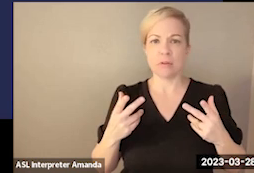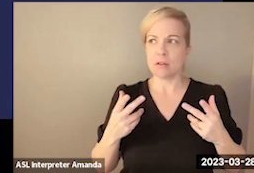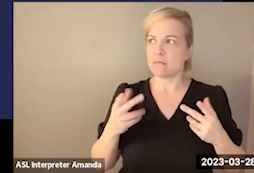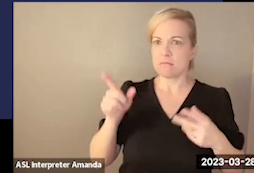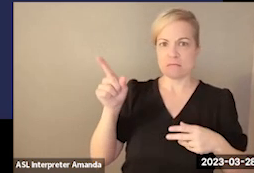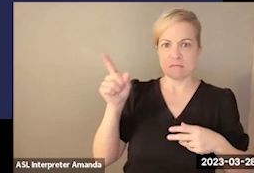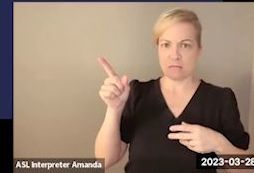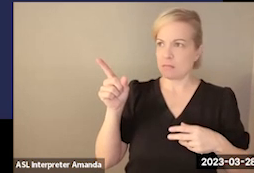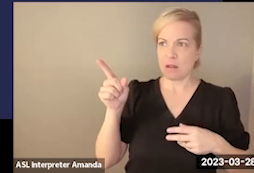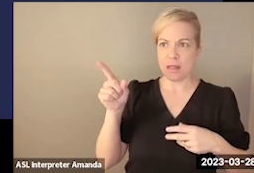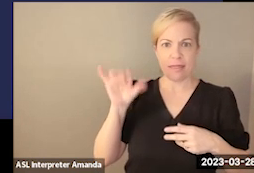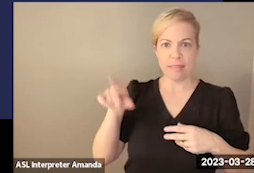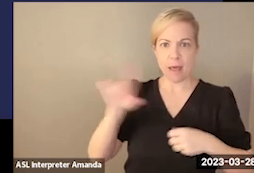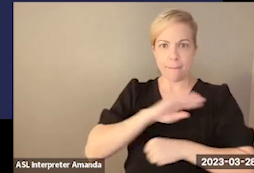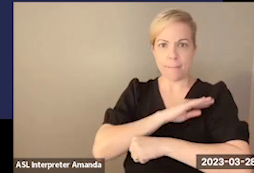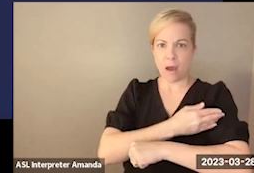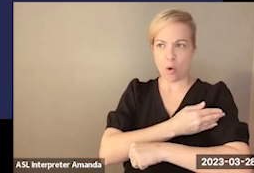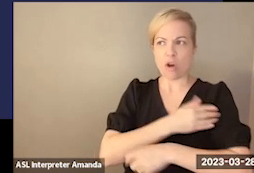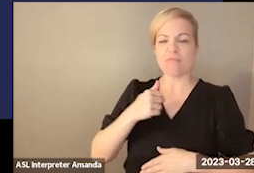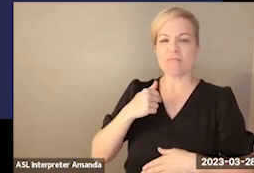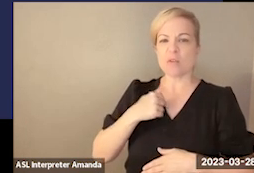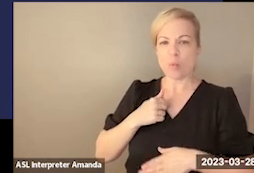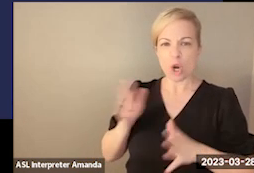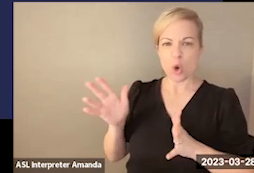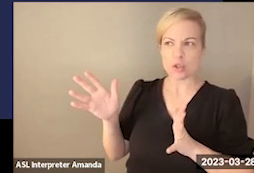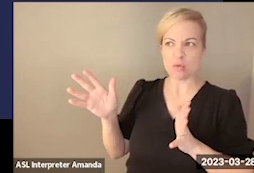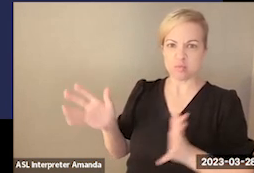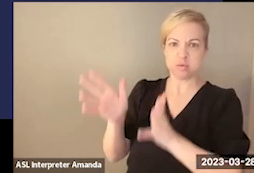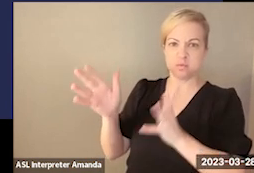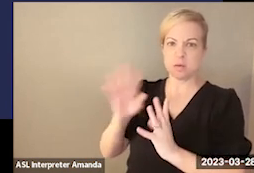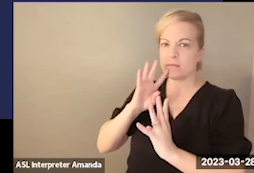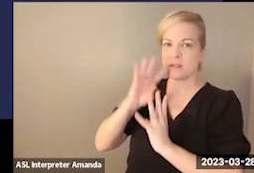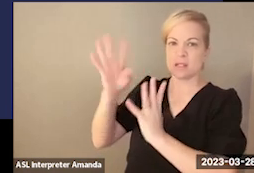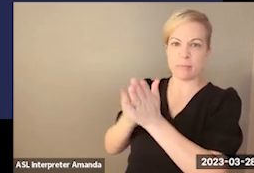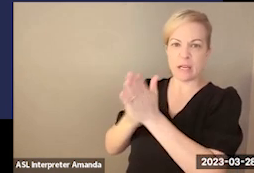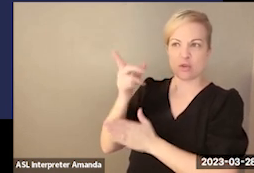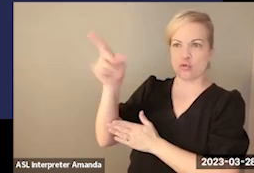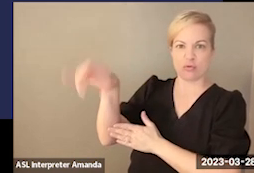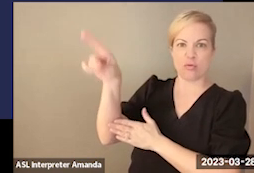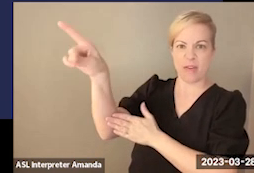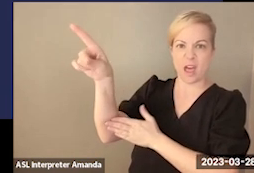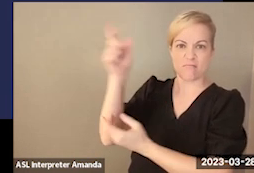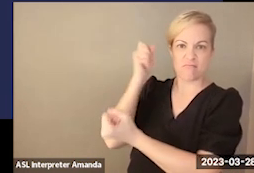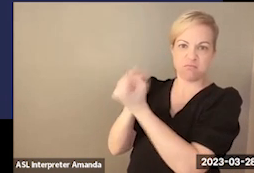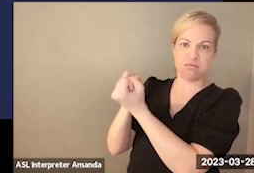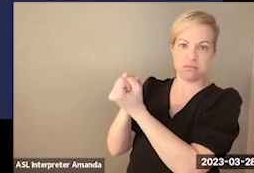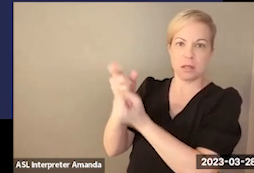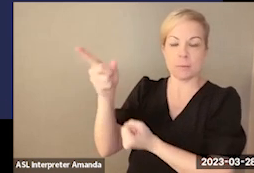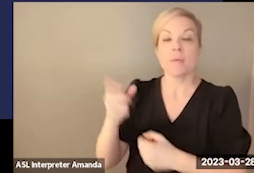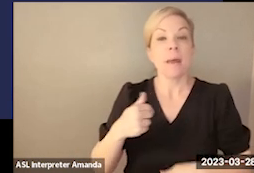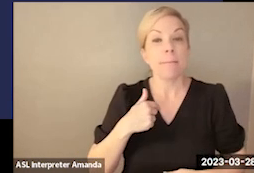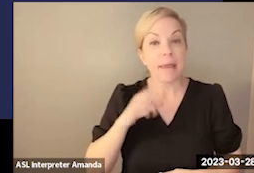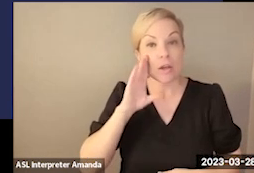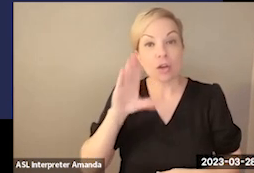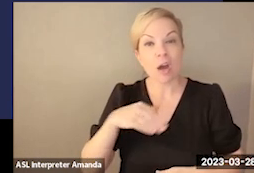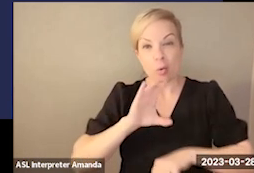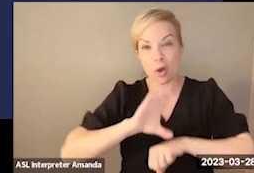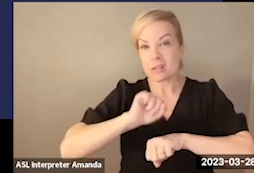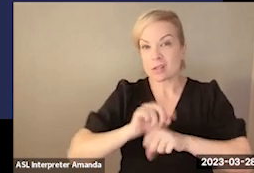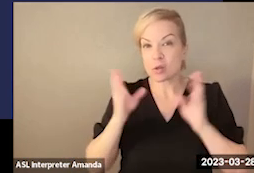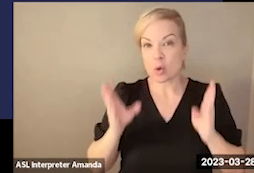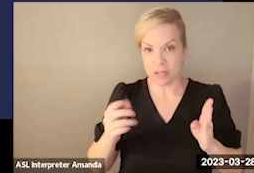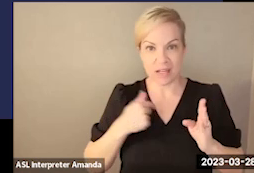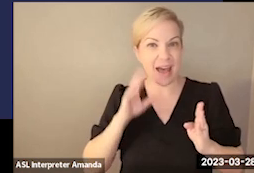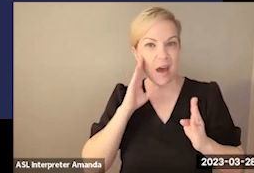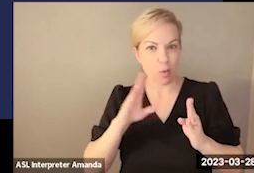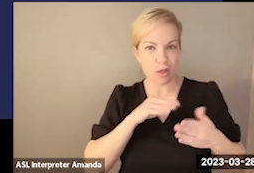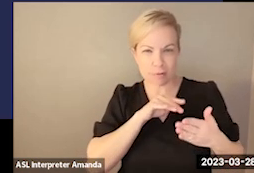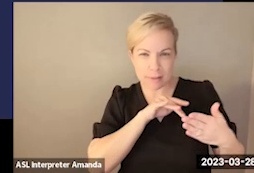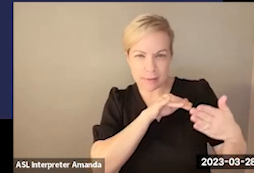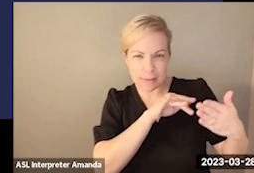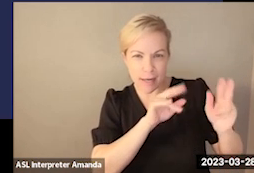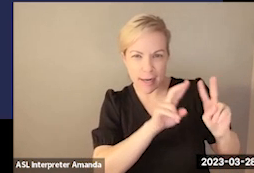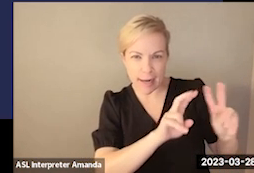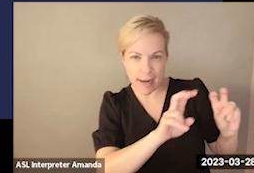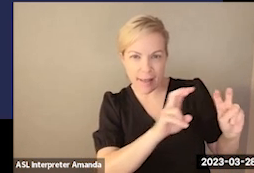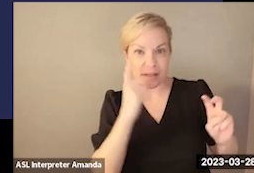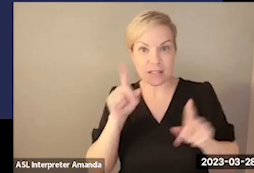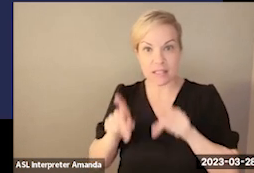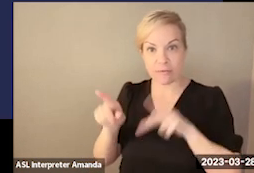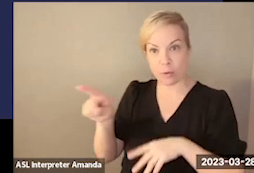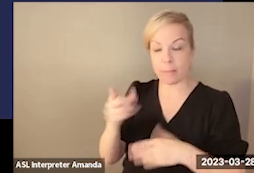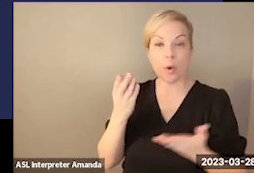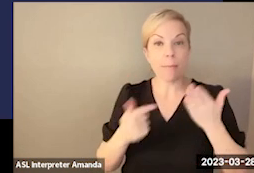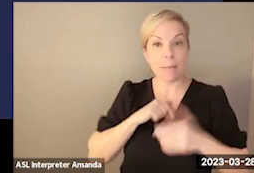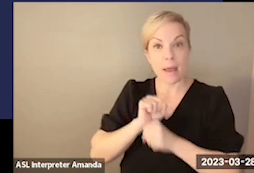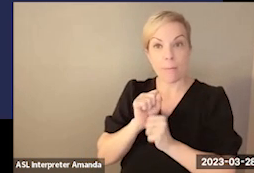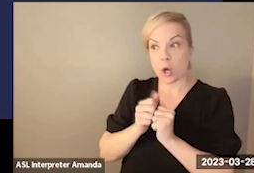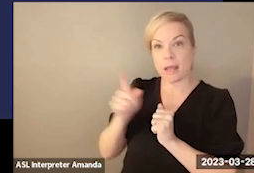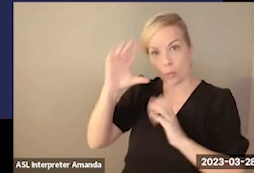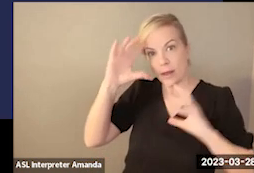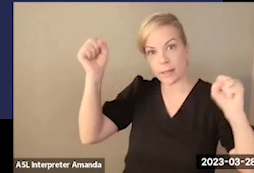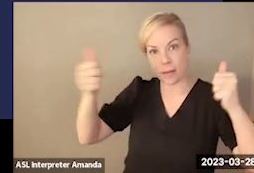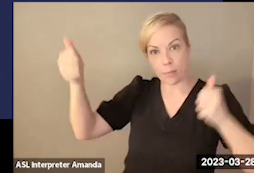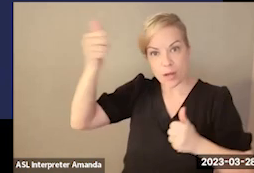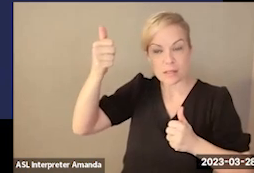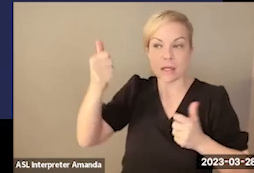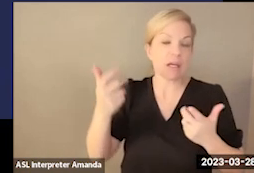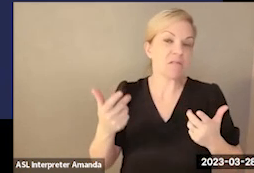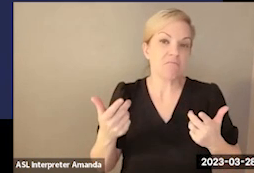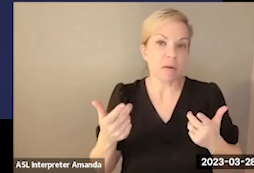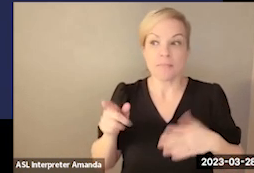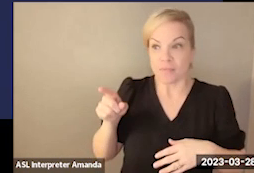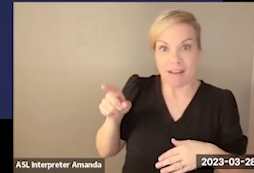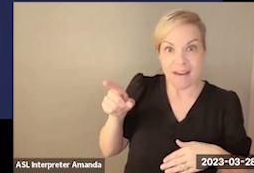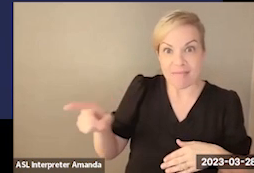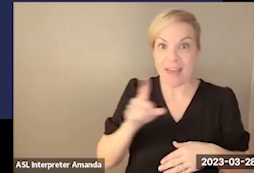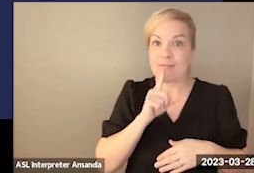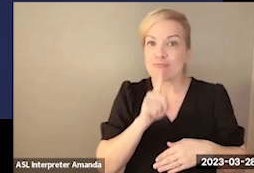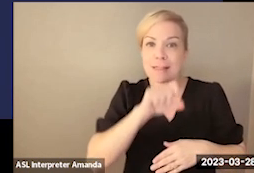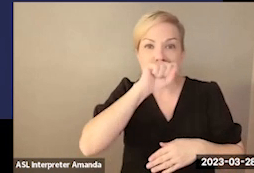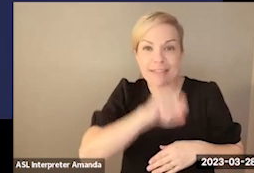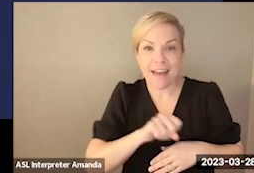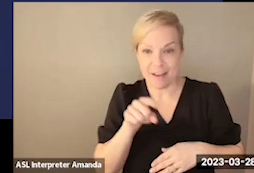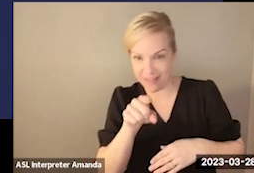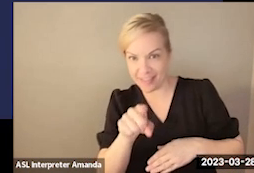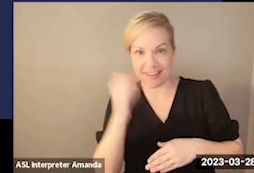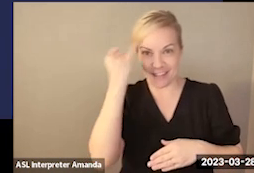Debbie Stine, Science & Technology Policy Academy: So in my personal case, you know, I might as a because part of what I do is as a consultant is. I do analysis for people. There might be somebody that i'm working with. That might be a President or some senior official, and they really just love this idea, they said, oh, we want.